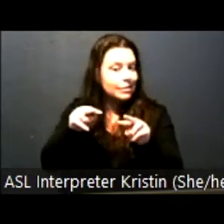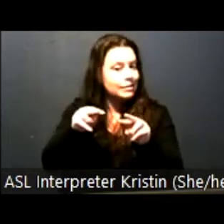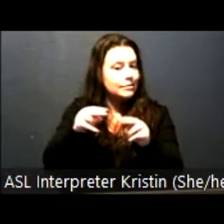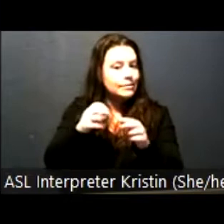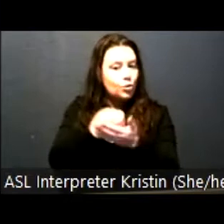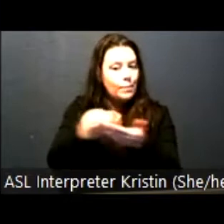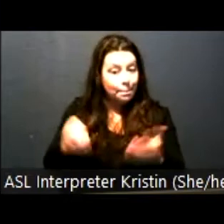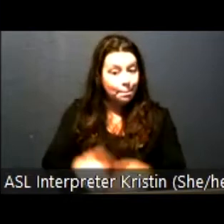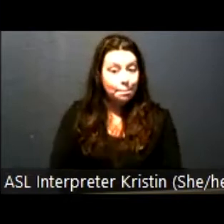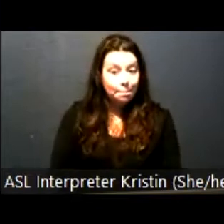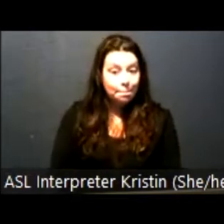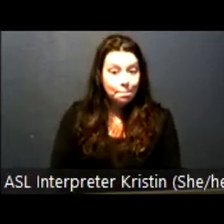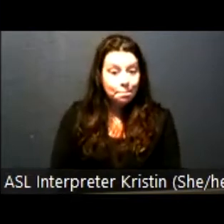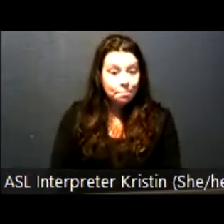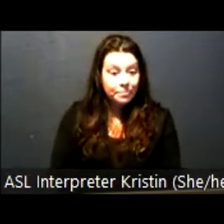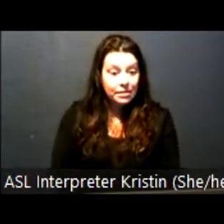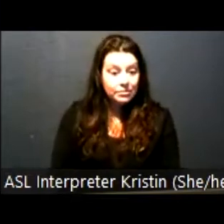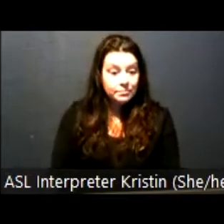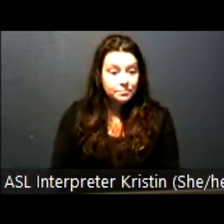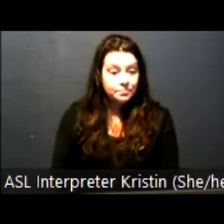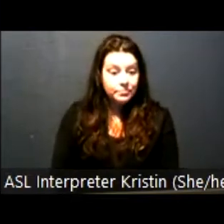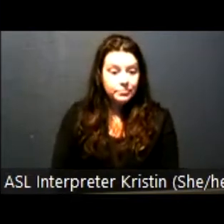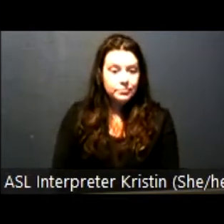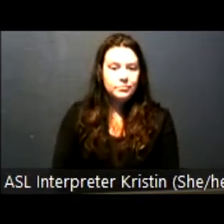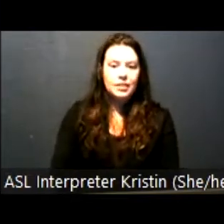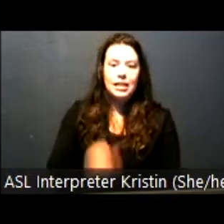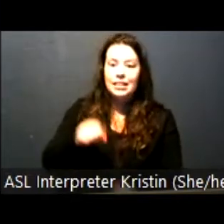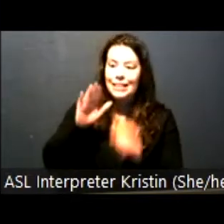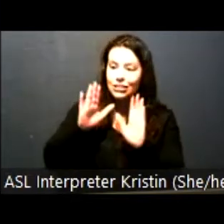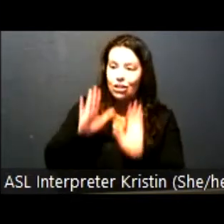Erika: Well that's incredible, and I would absolutely love to use some secret agent tools to